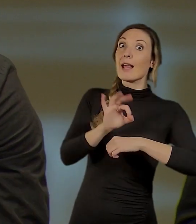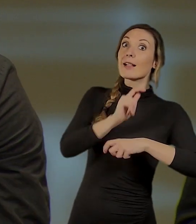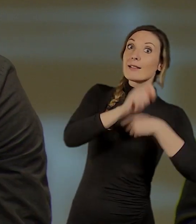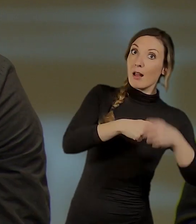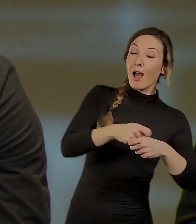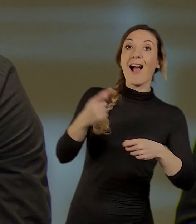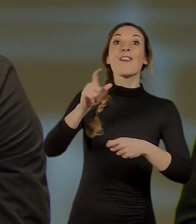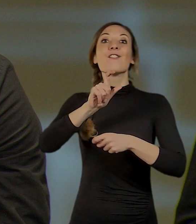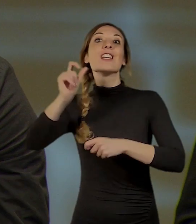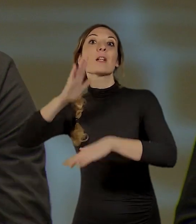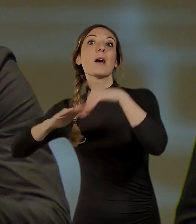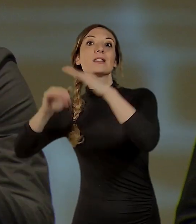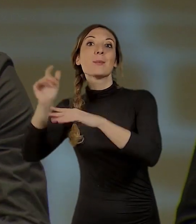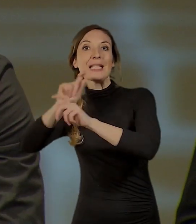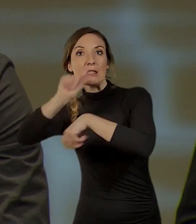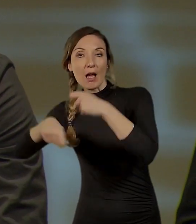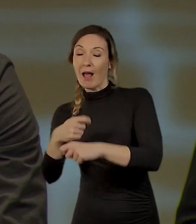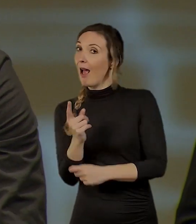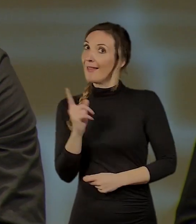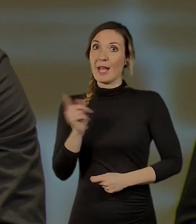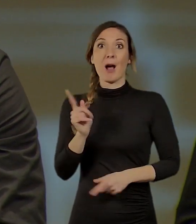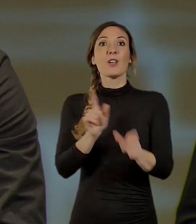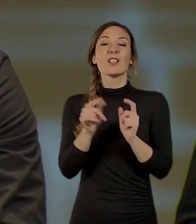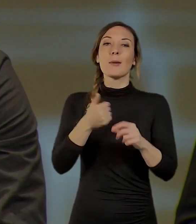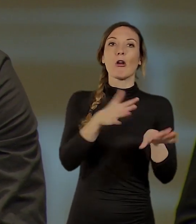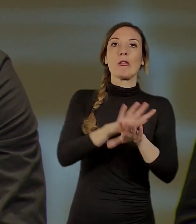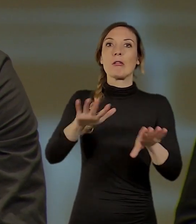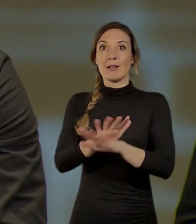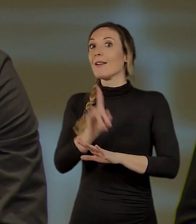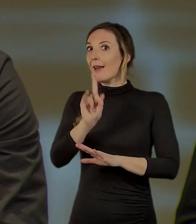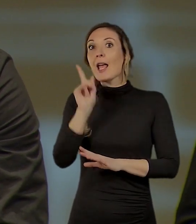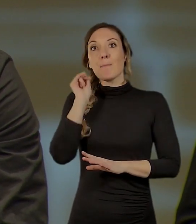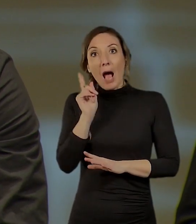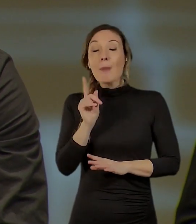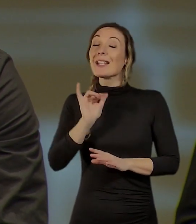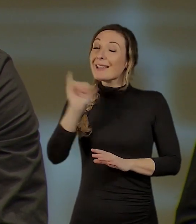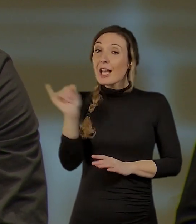it's a whole team of people who can handle it. It's a separate discipline. Managing a